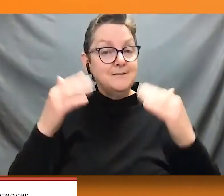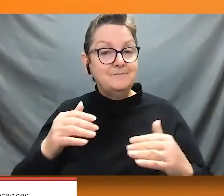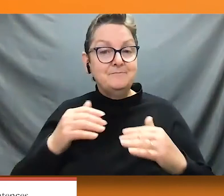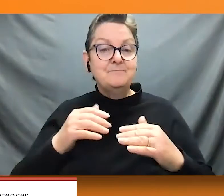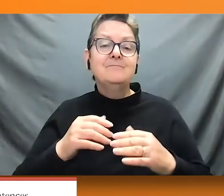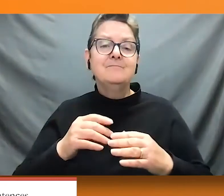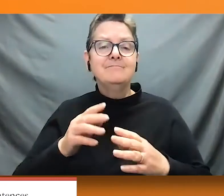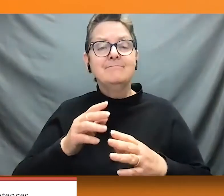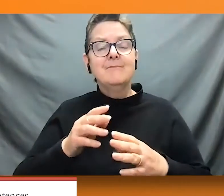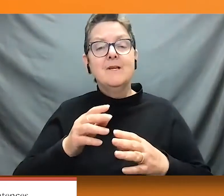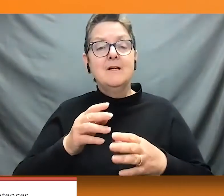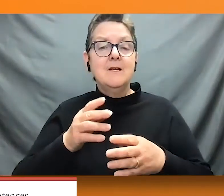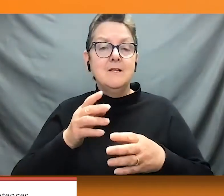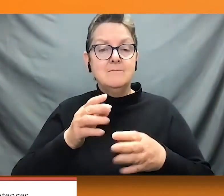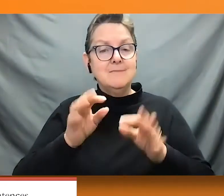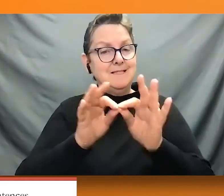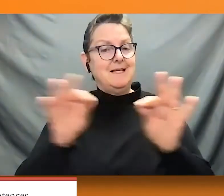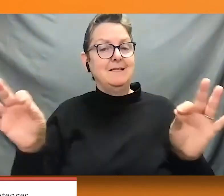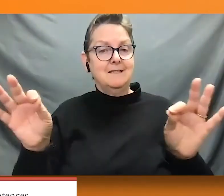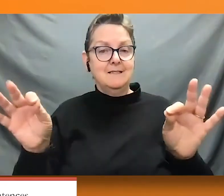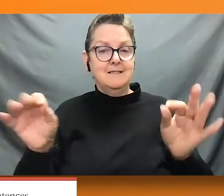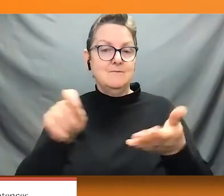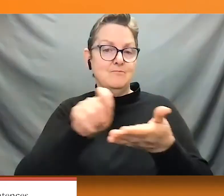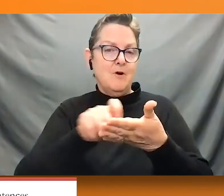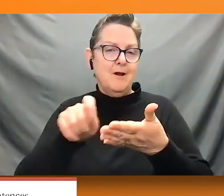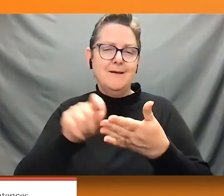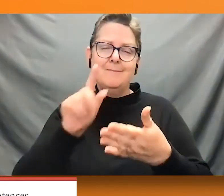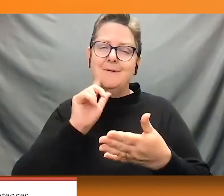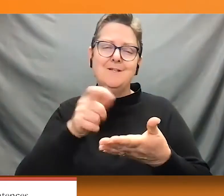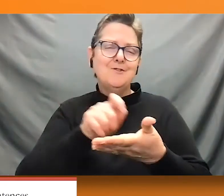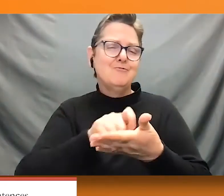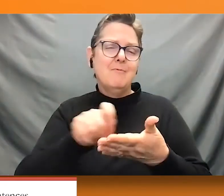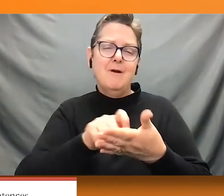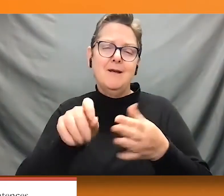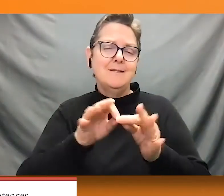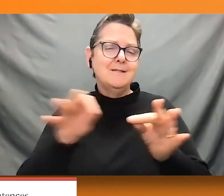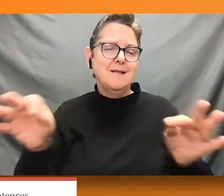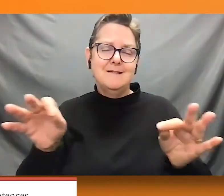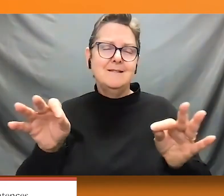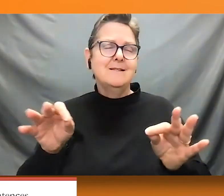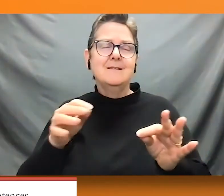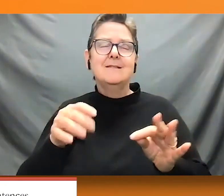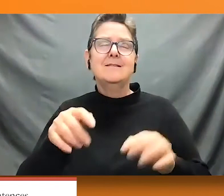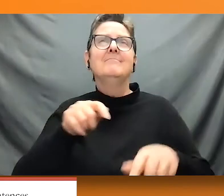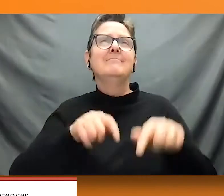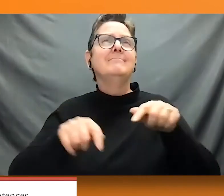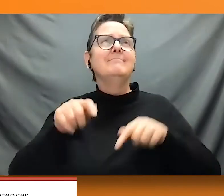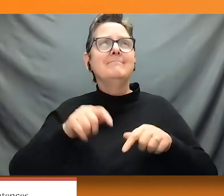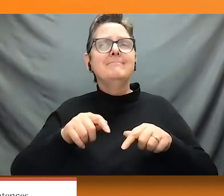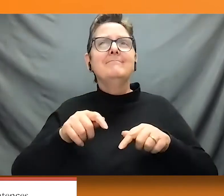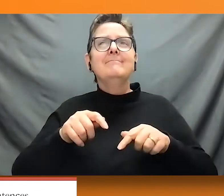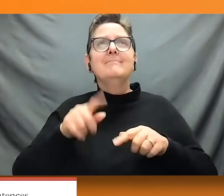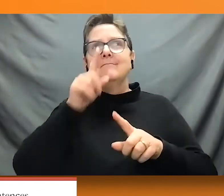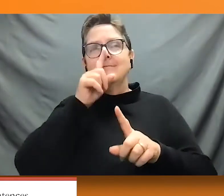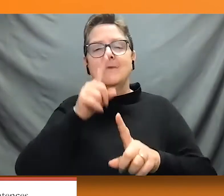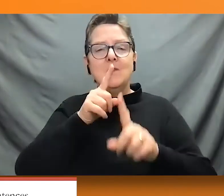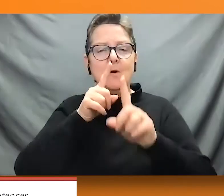You also can do this concept of generating sentences, but it's not just writing a sentence, right? Remember, we wanted to-- we want these kids